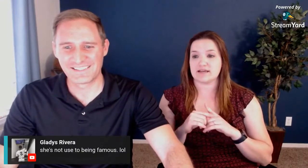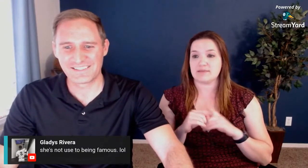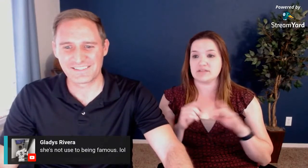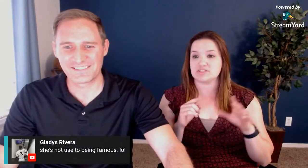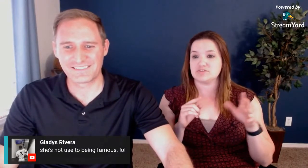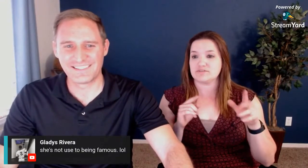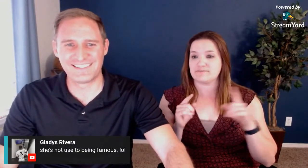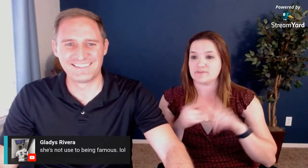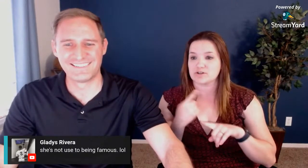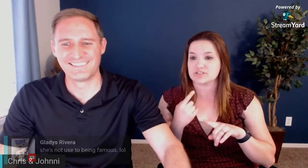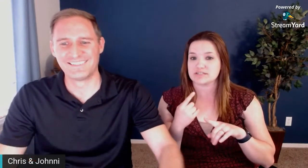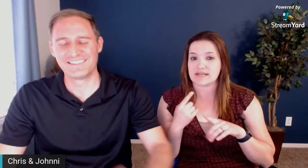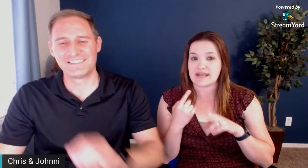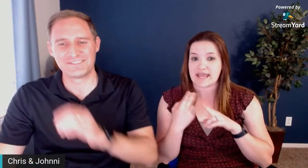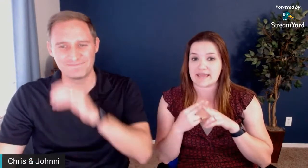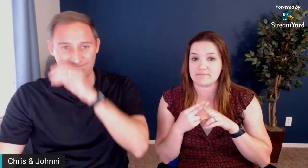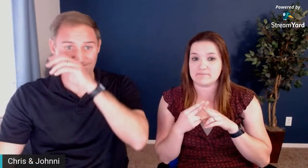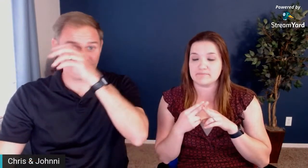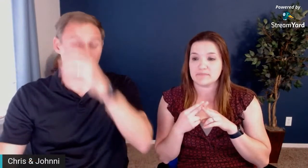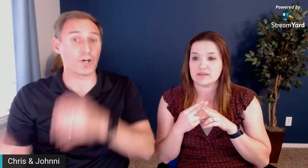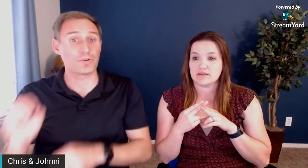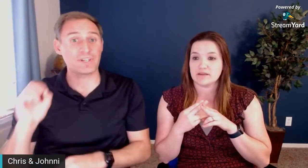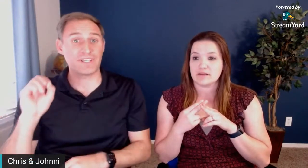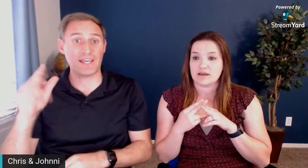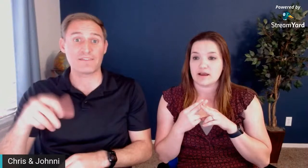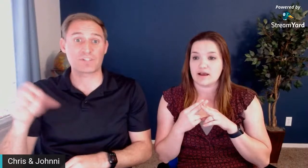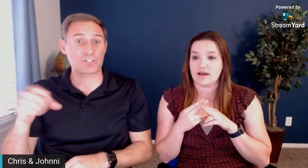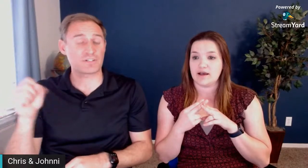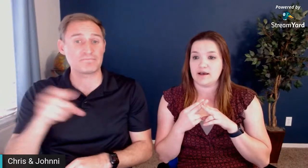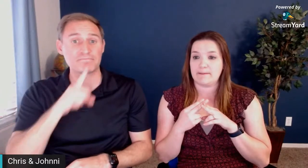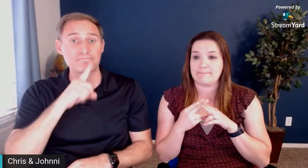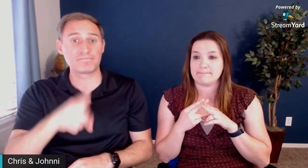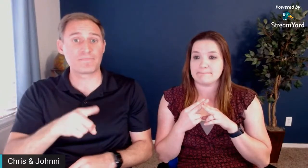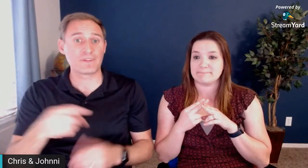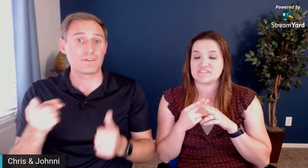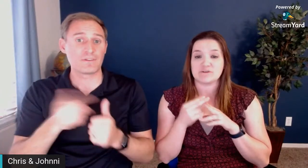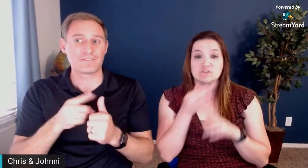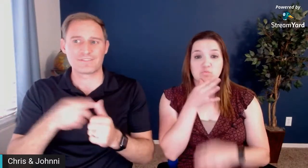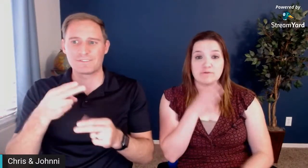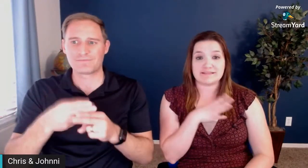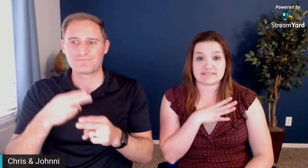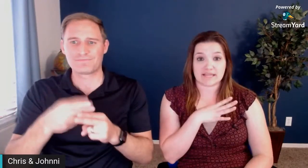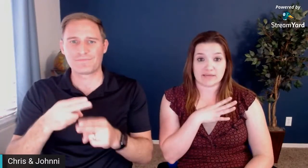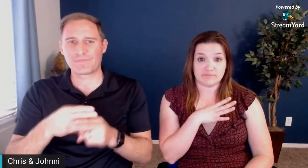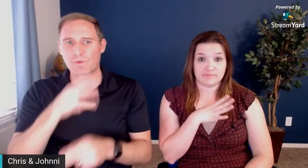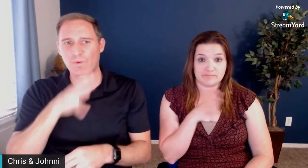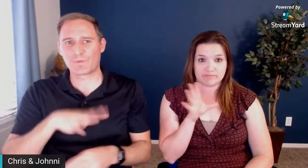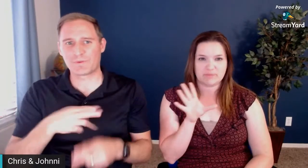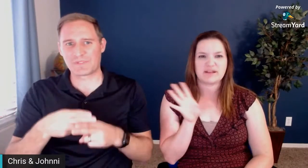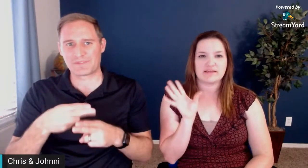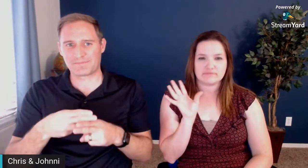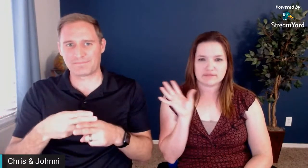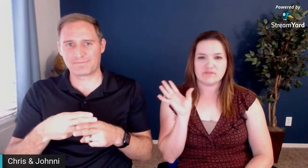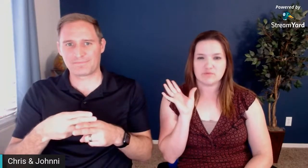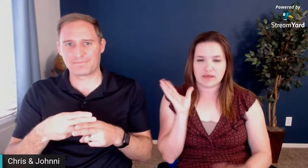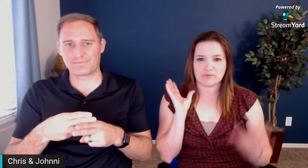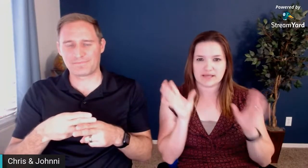time let's do the first name okay yeah um so it's a woman's name i'm gonna give you help you guys